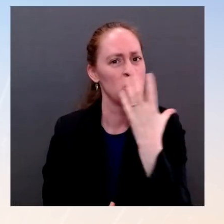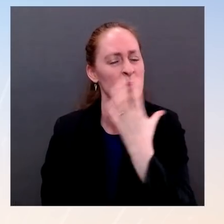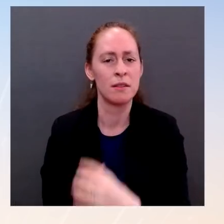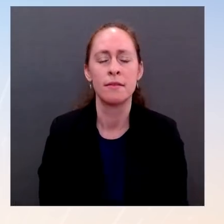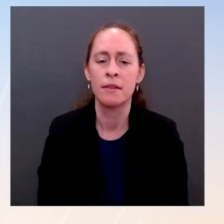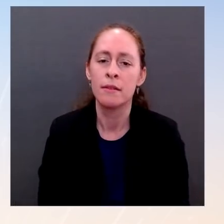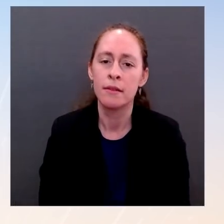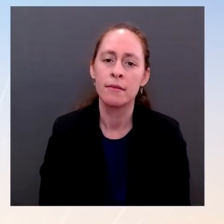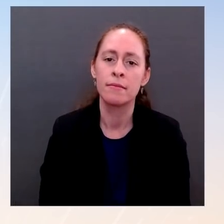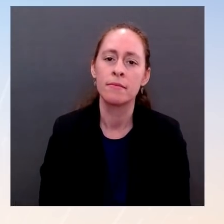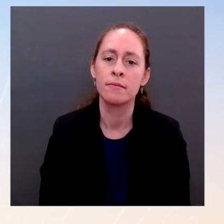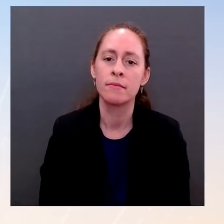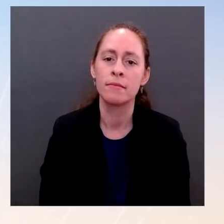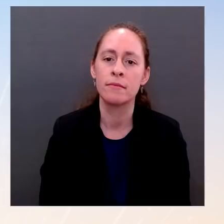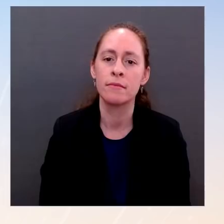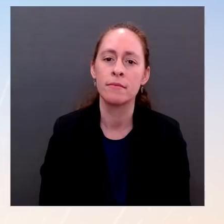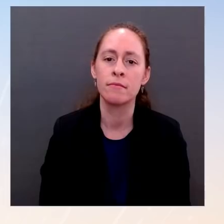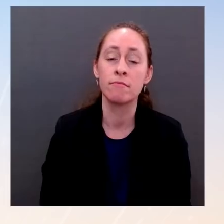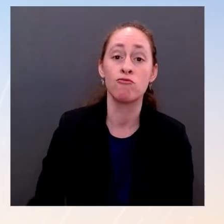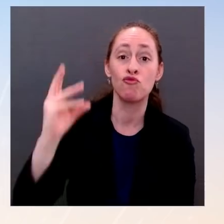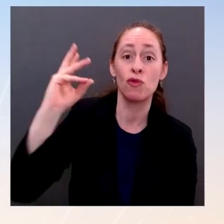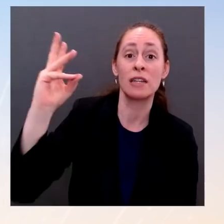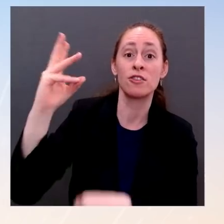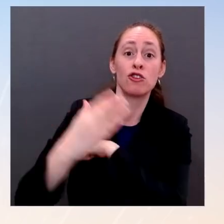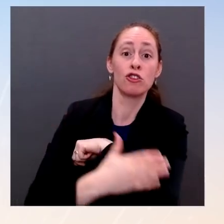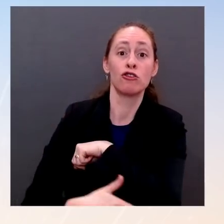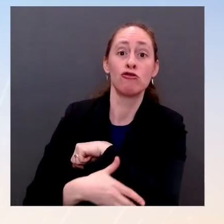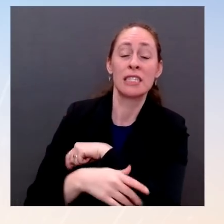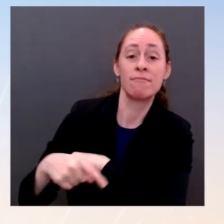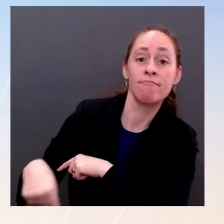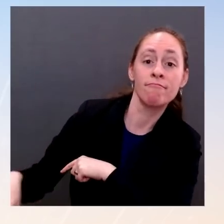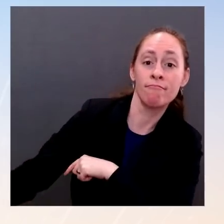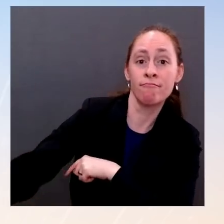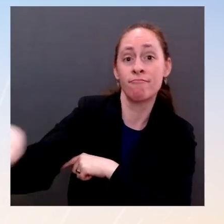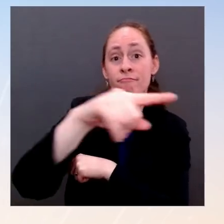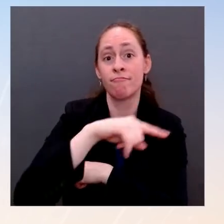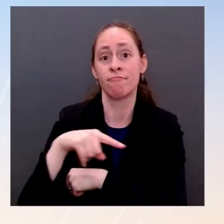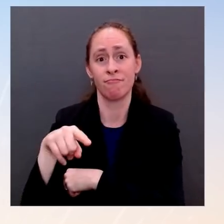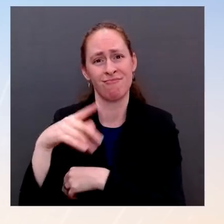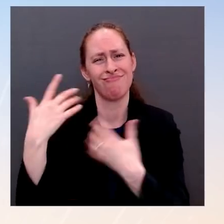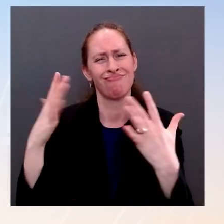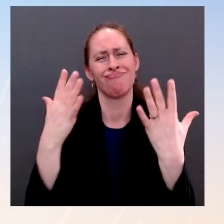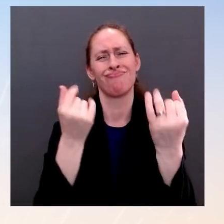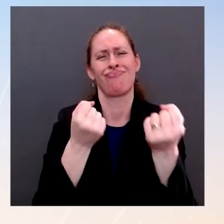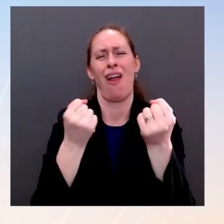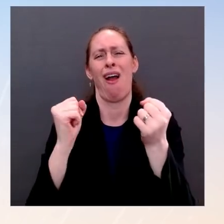than at any point in the post-Cold War era. We're ready to impose costs in lockstep with our Allies and partners